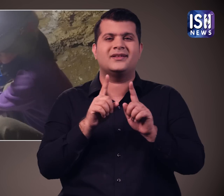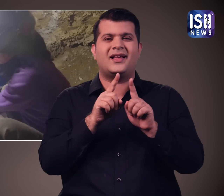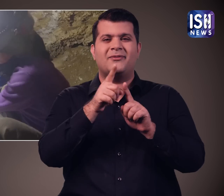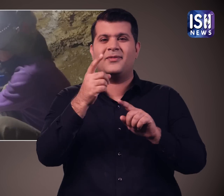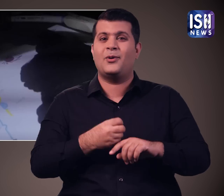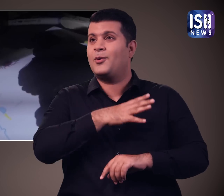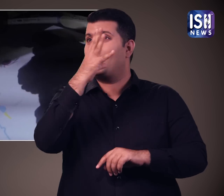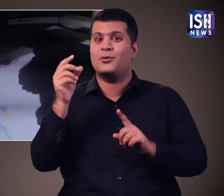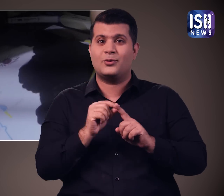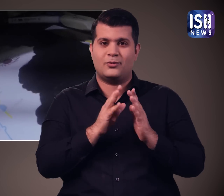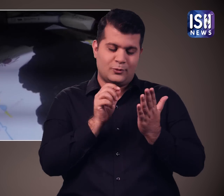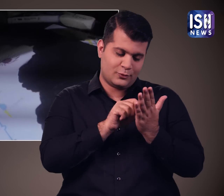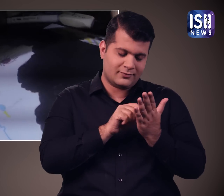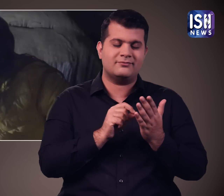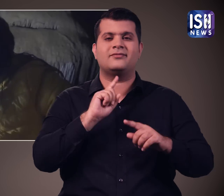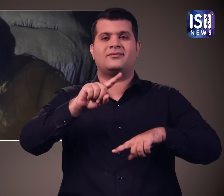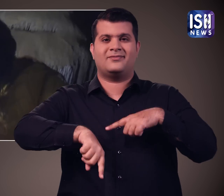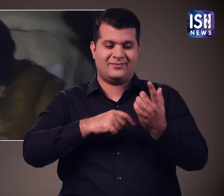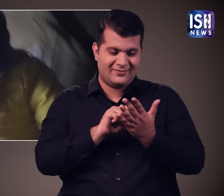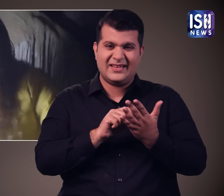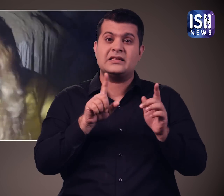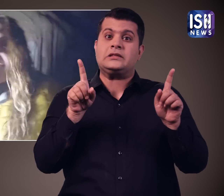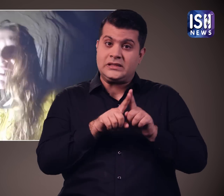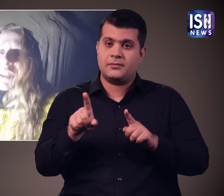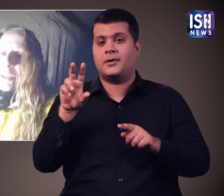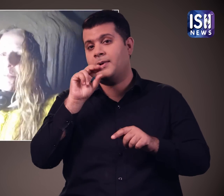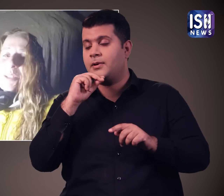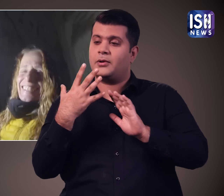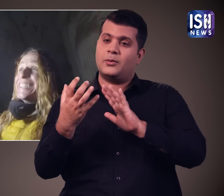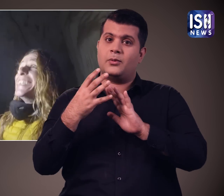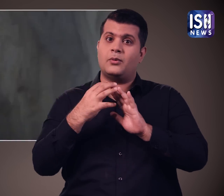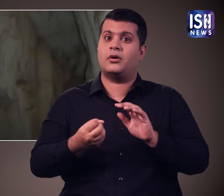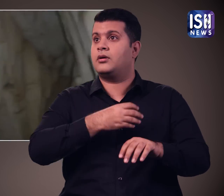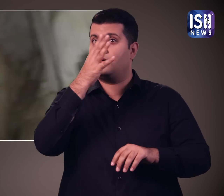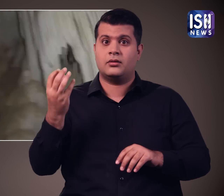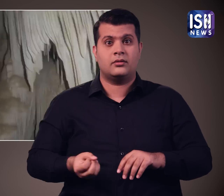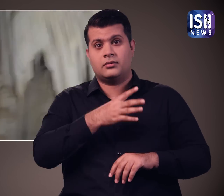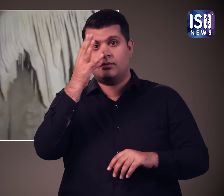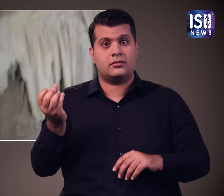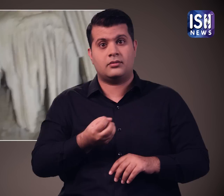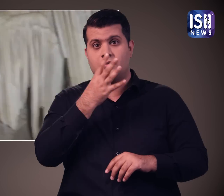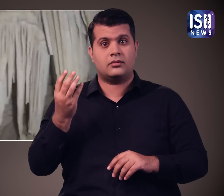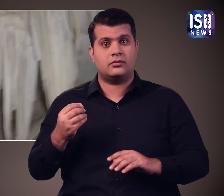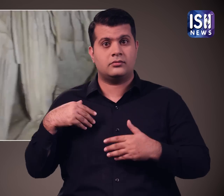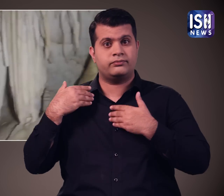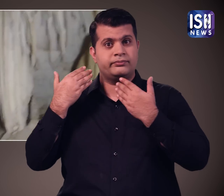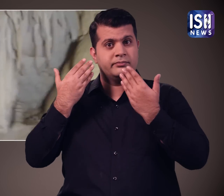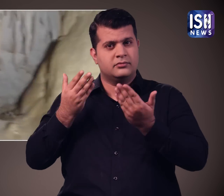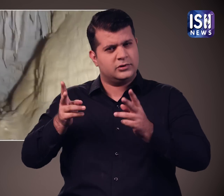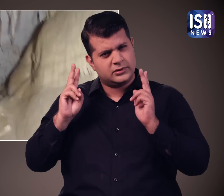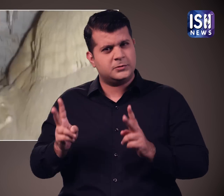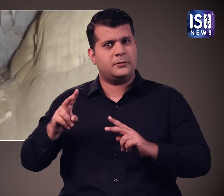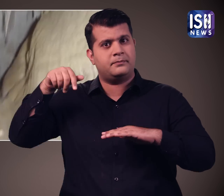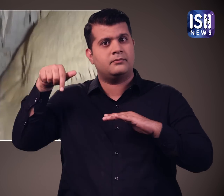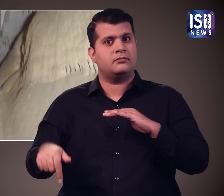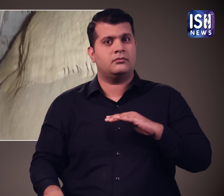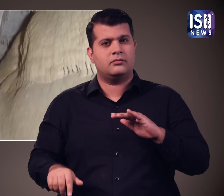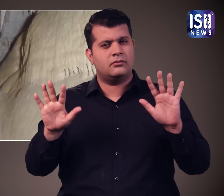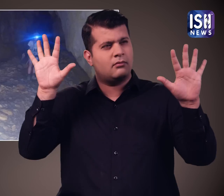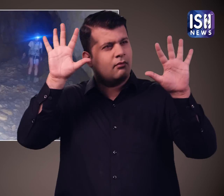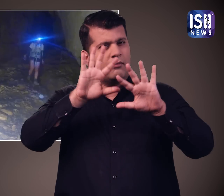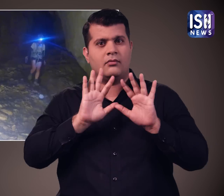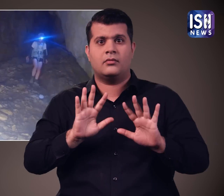She would narrate her entire day in the form of a video diary. She would always remain inside the cave in the dark.